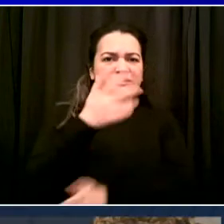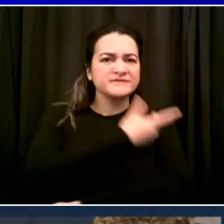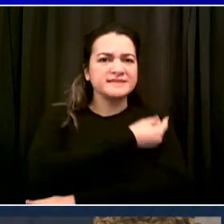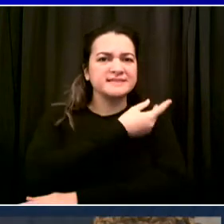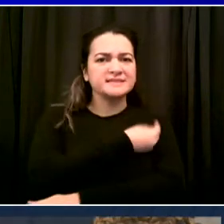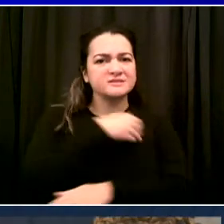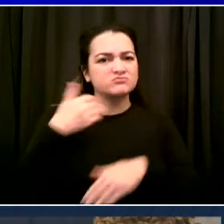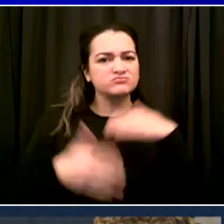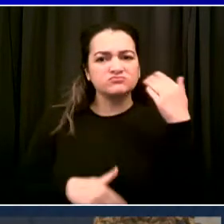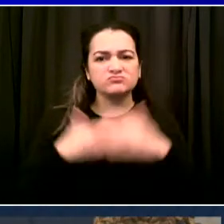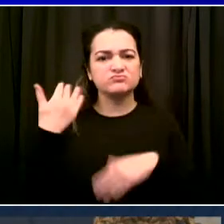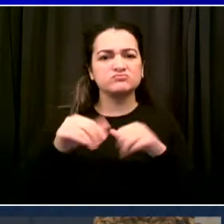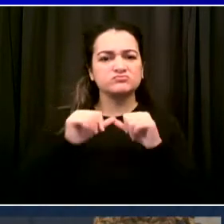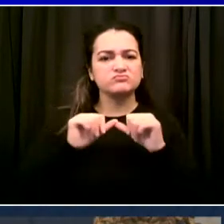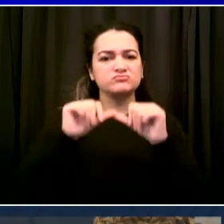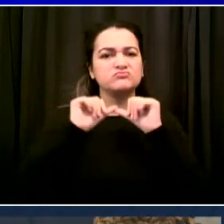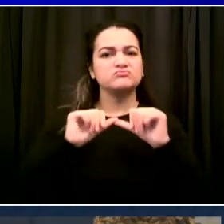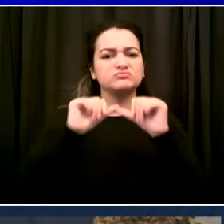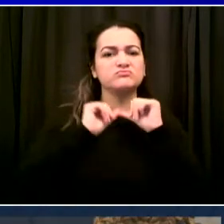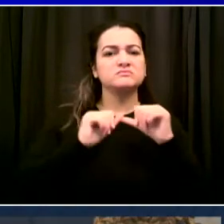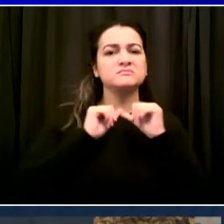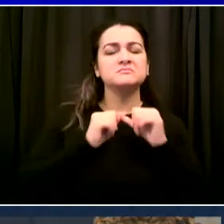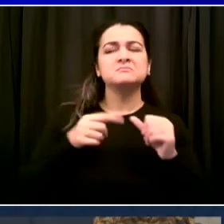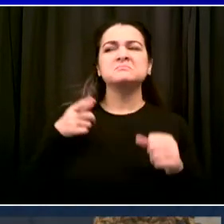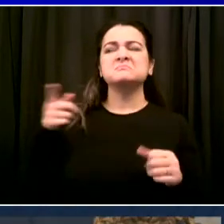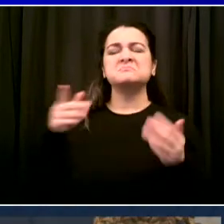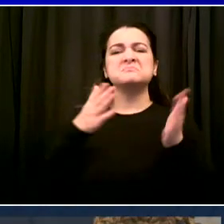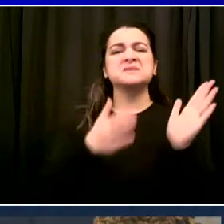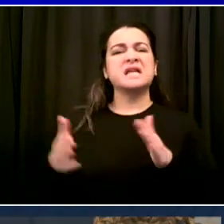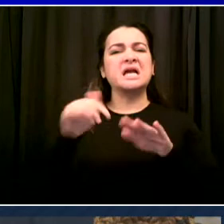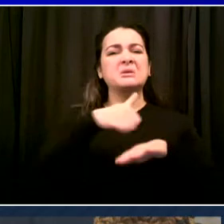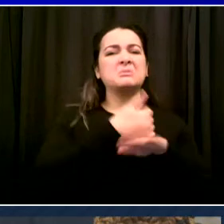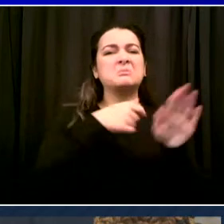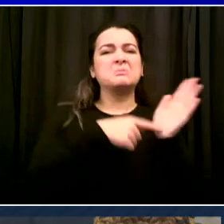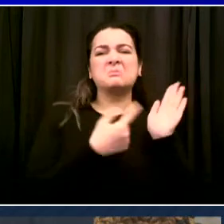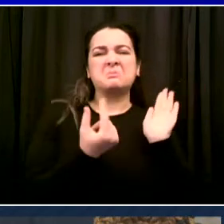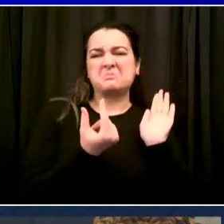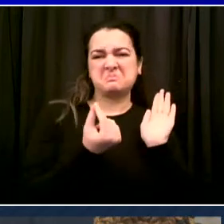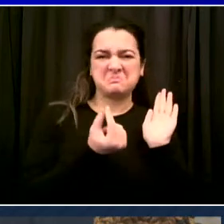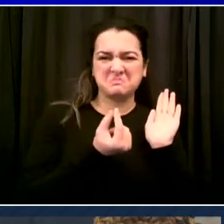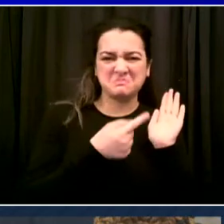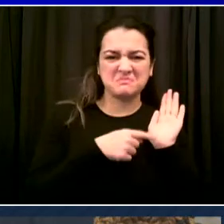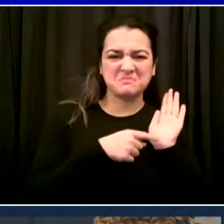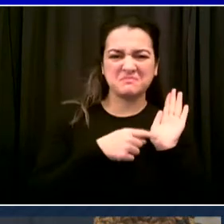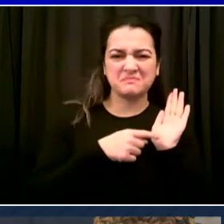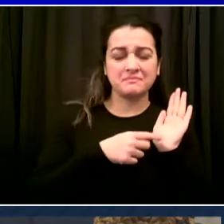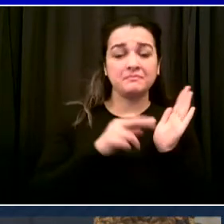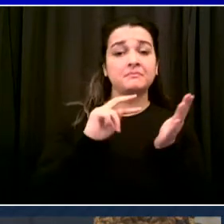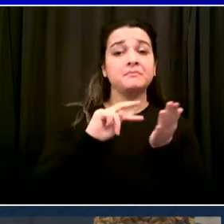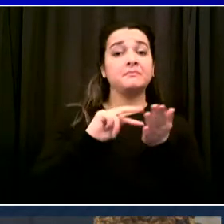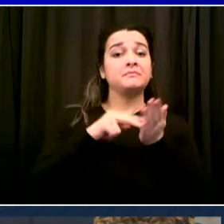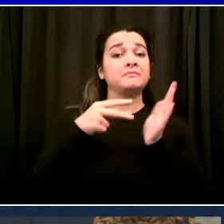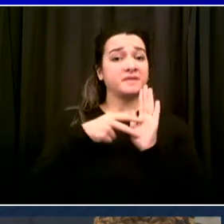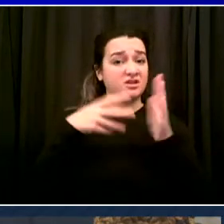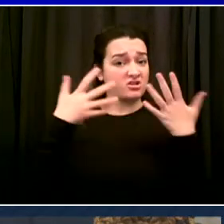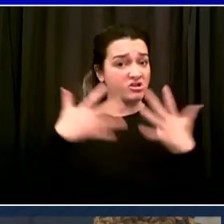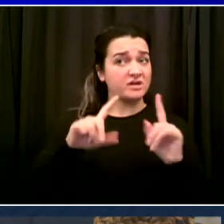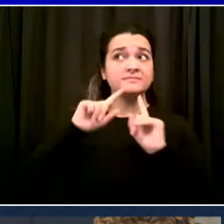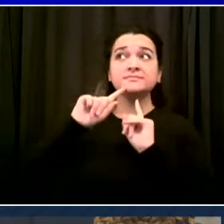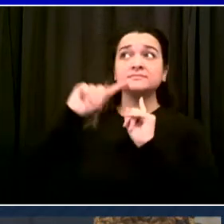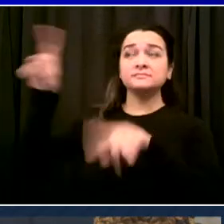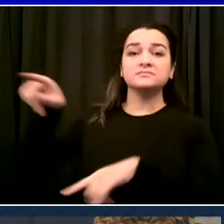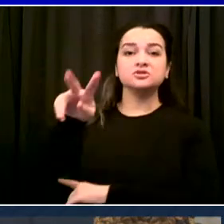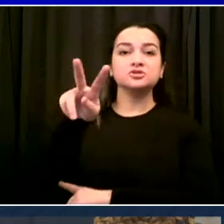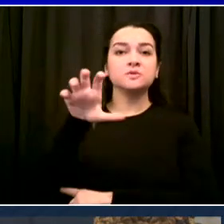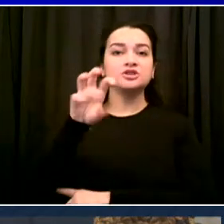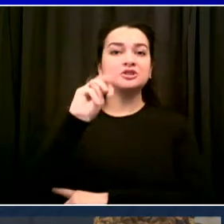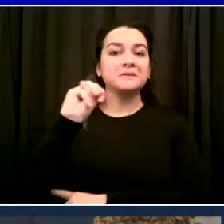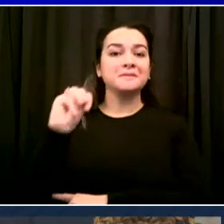IS GOING, HE WANTS TO KEEP